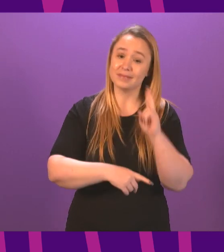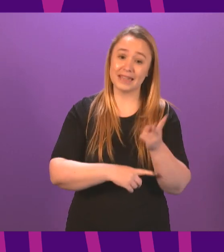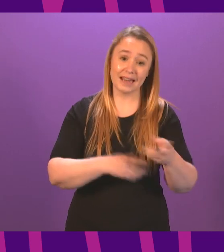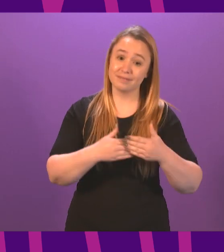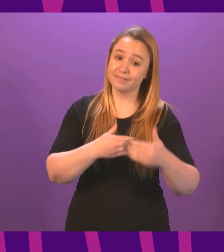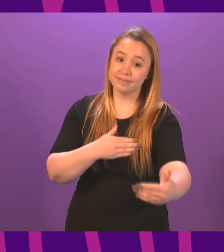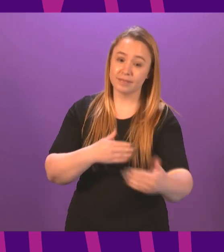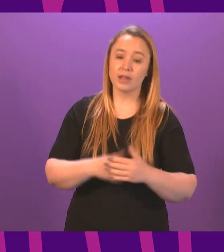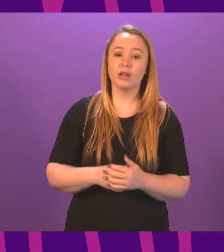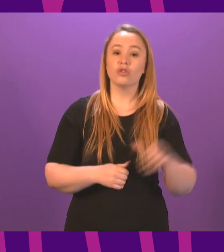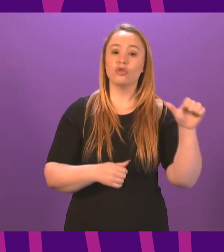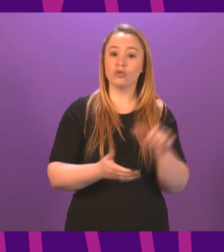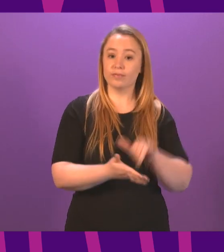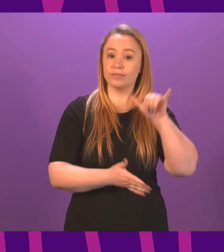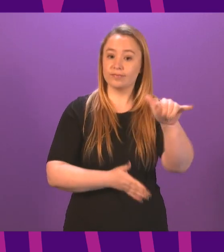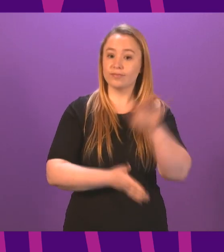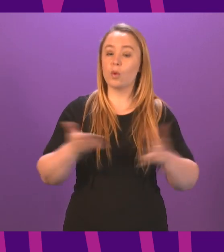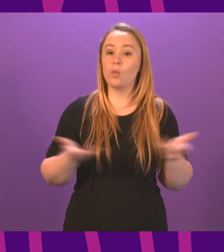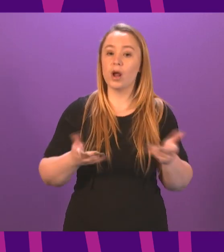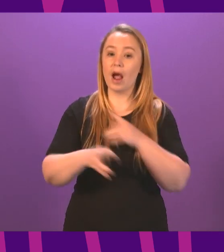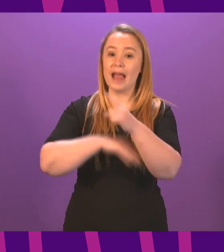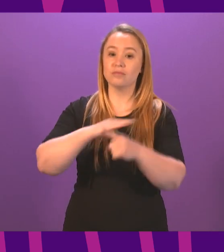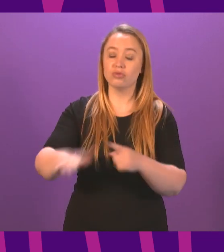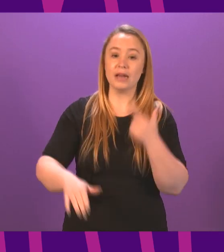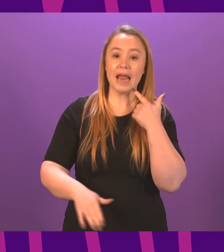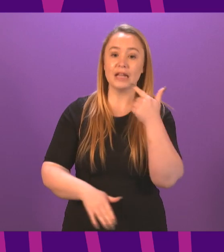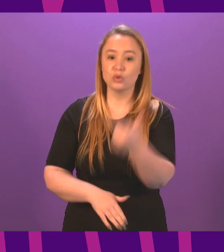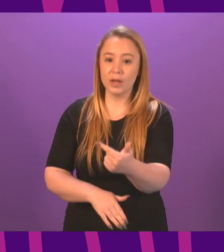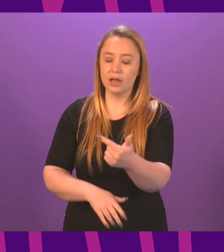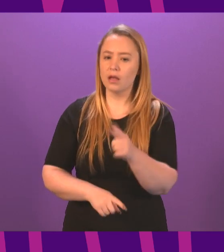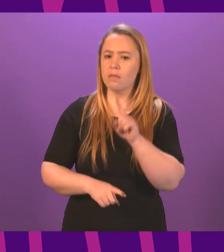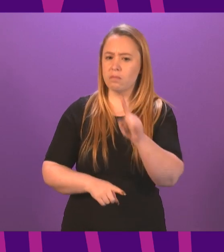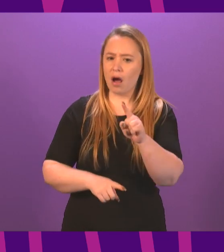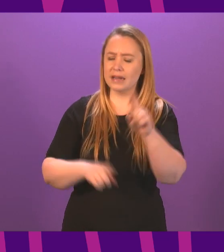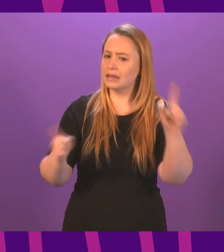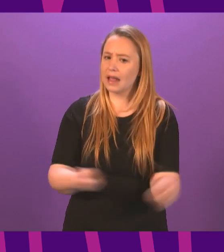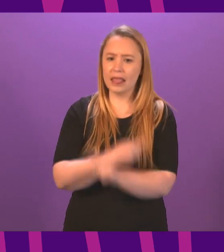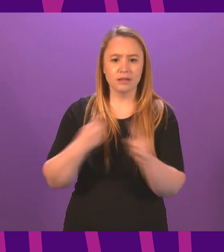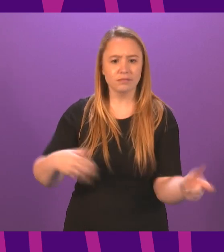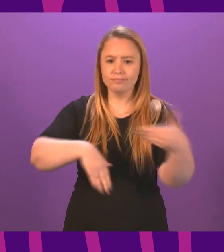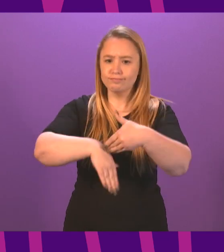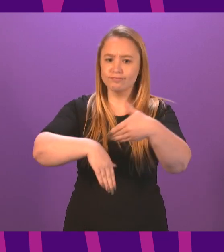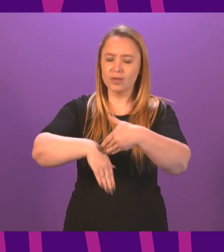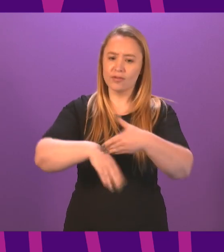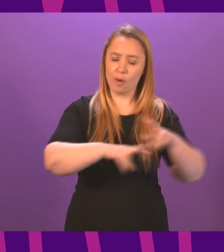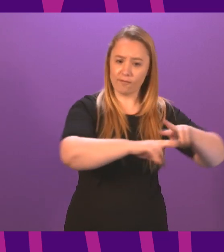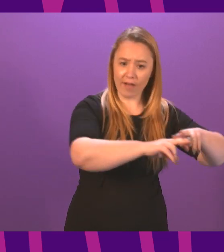week today. However, by then, it will be illegal for her to travel to the airport. What is